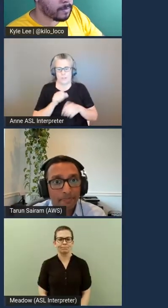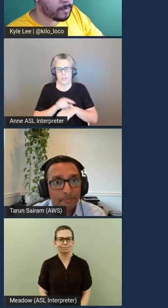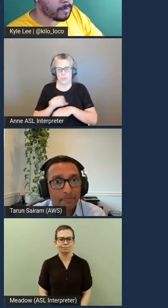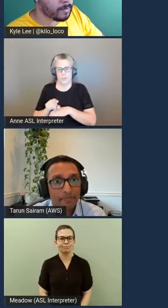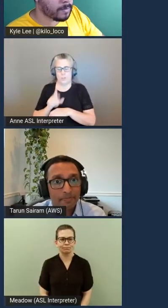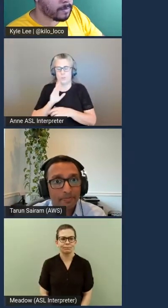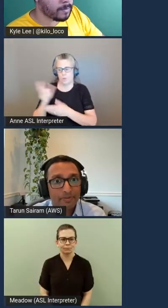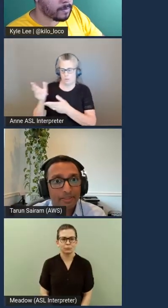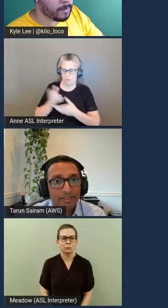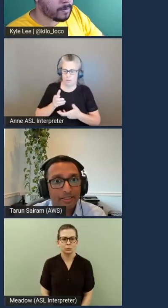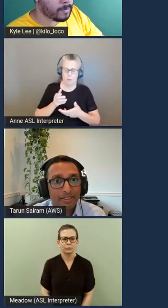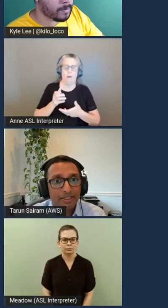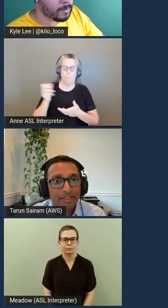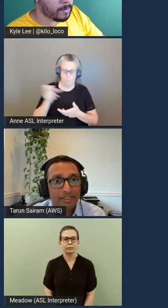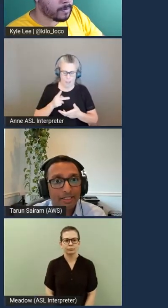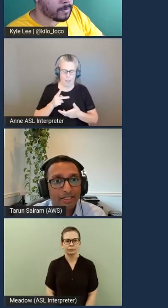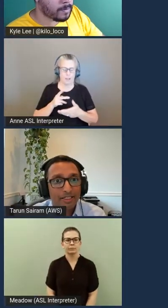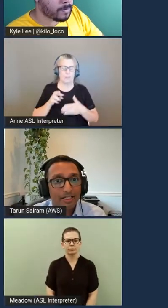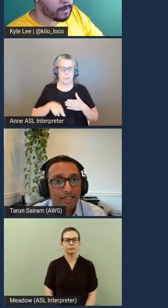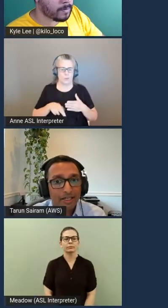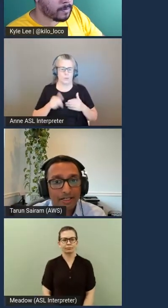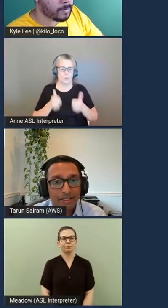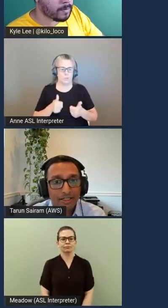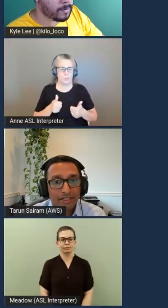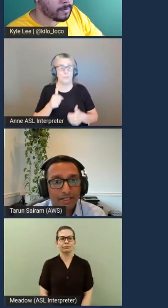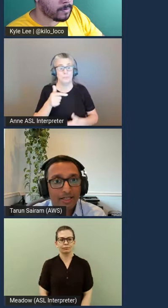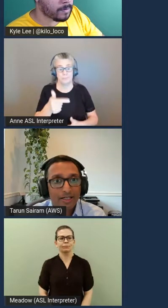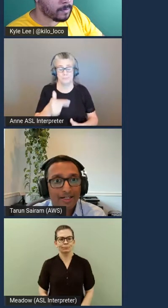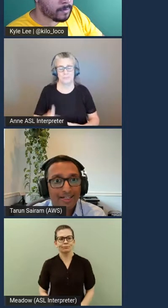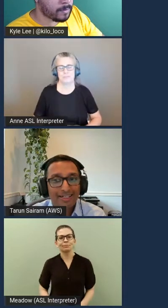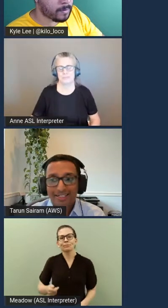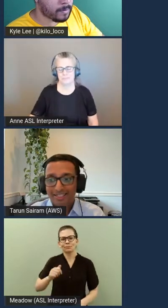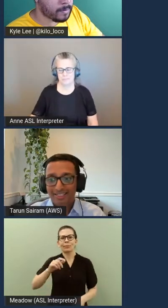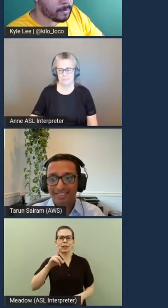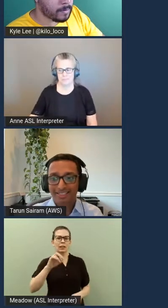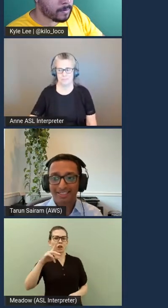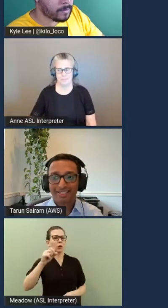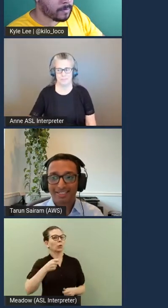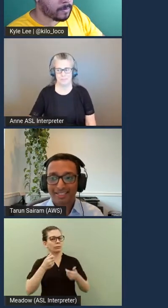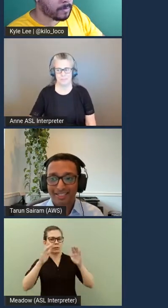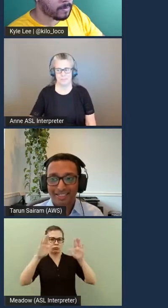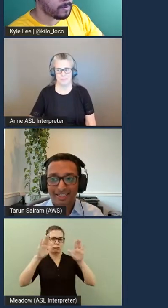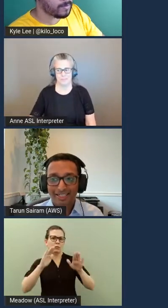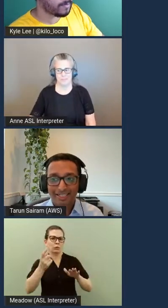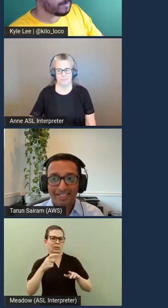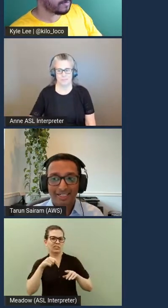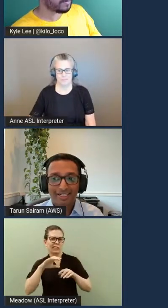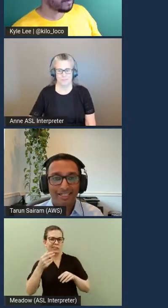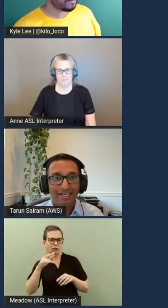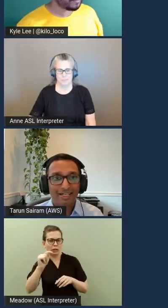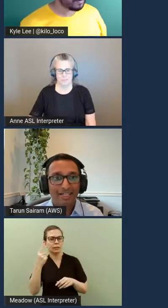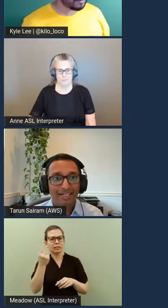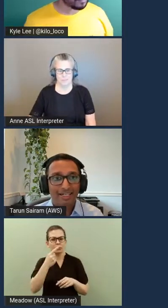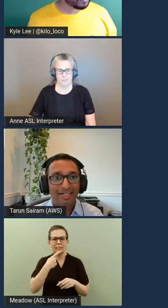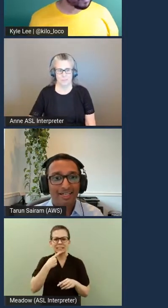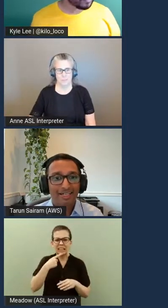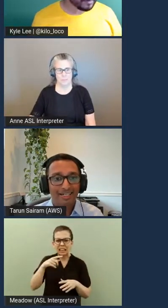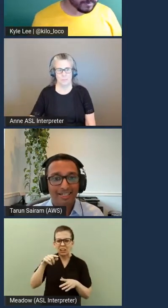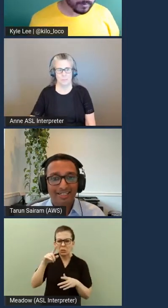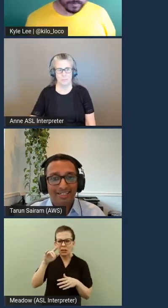So question here, there's a wonderful question in the chat. Somebody is asking, Franklin Moore is asking,